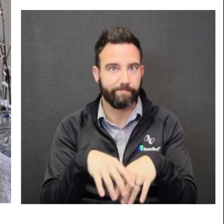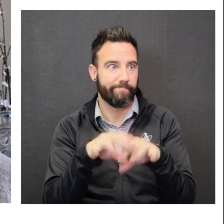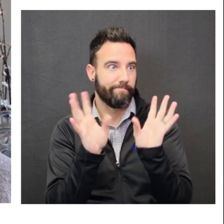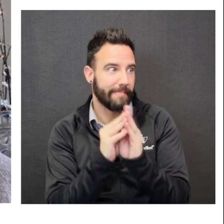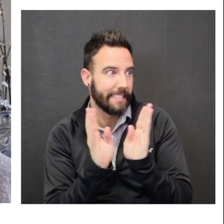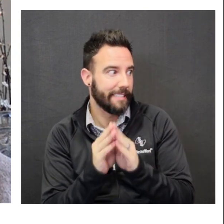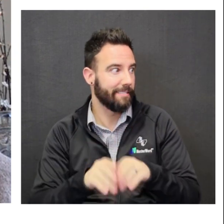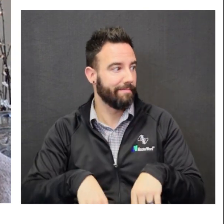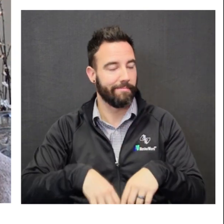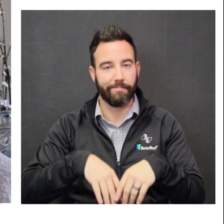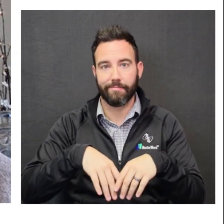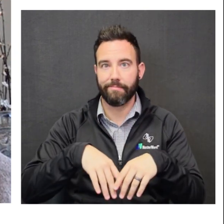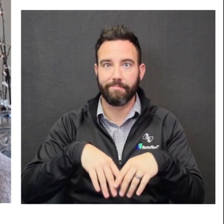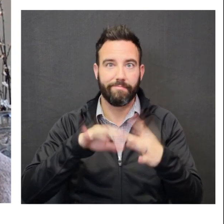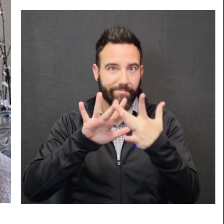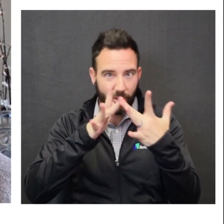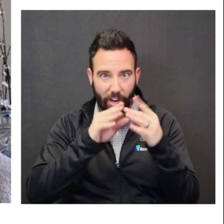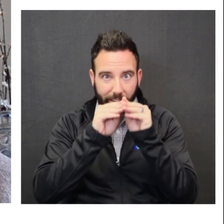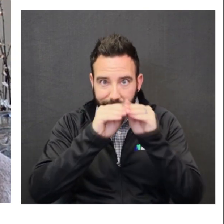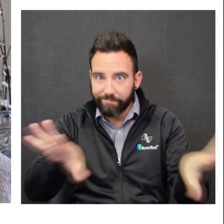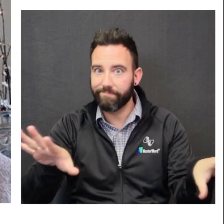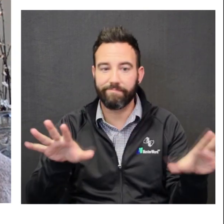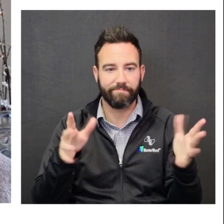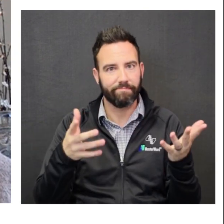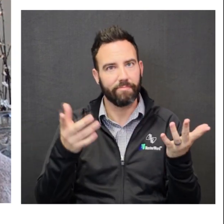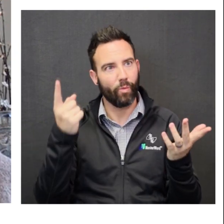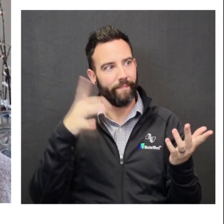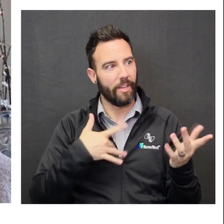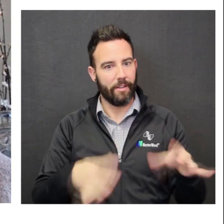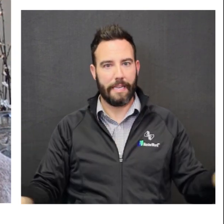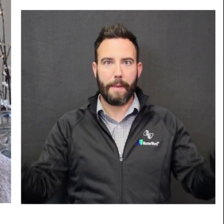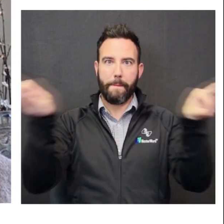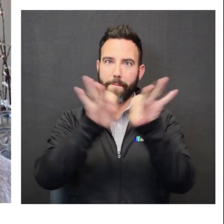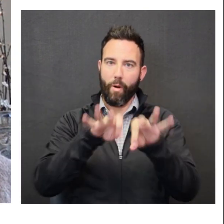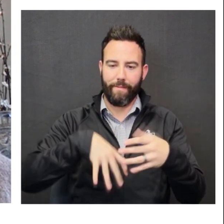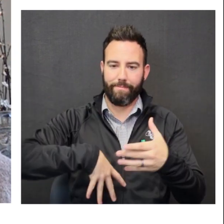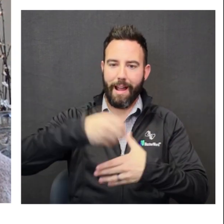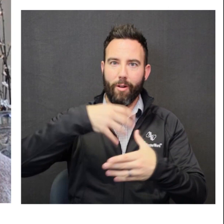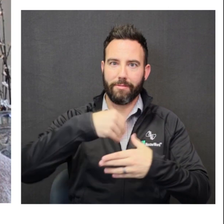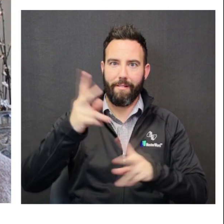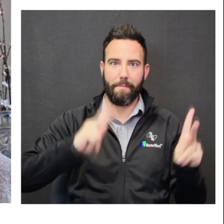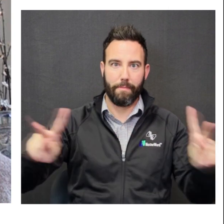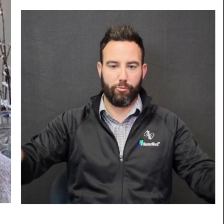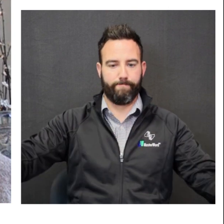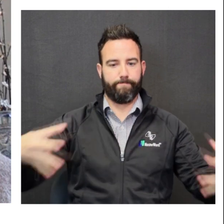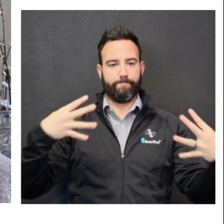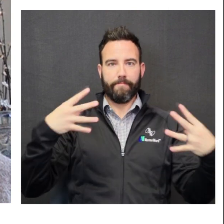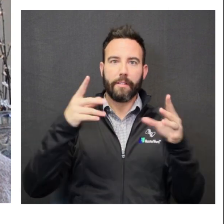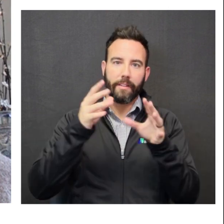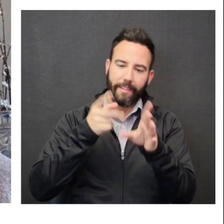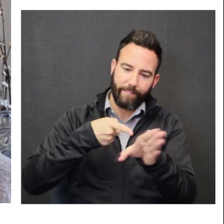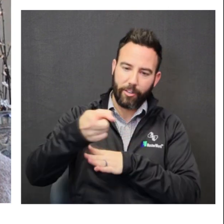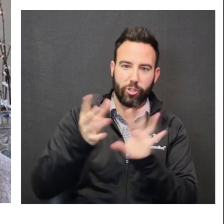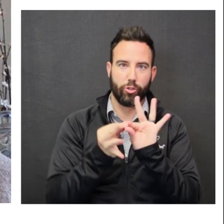possibly can to help the field talk to itself and also to be seen from the outside world in a more unified way.